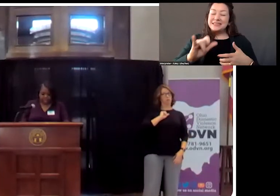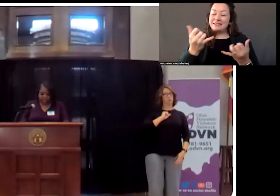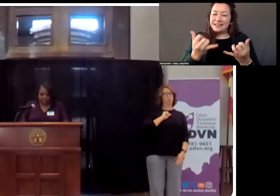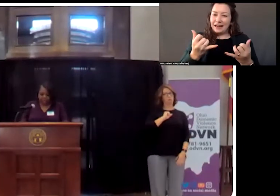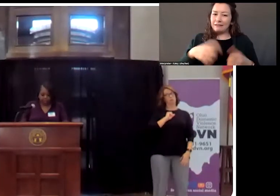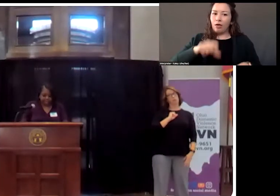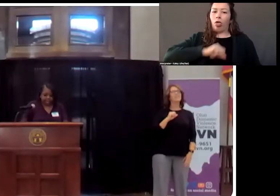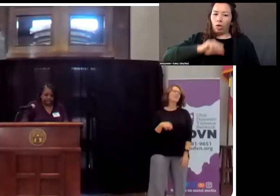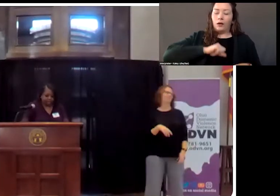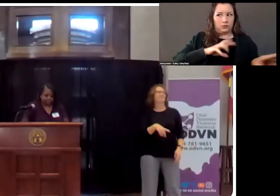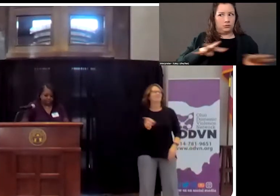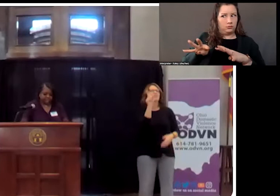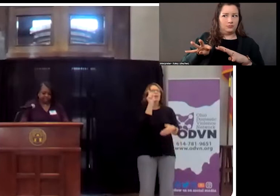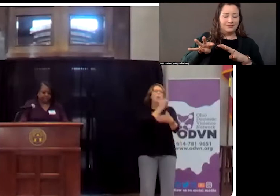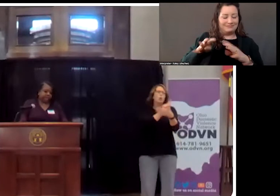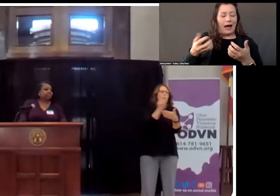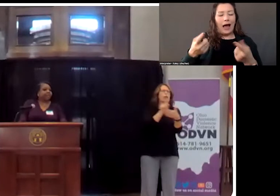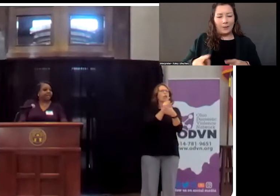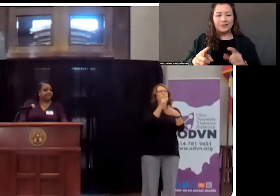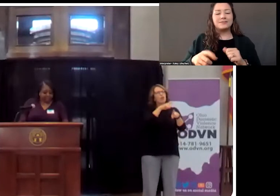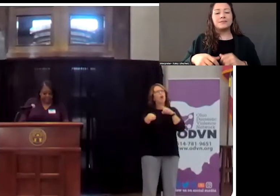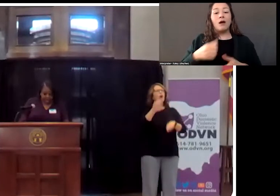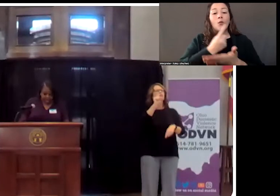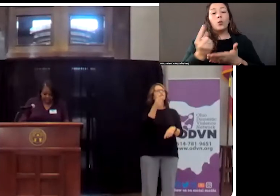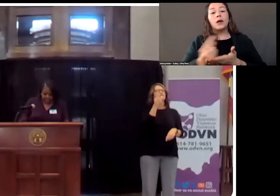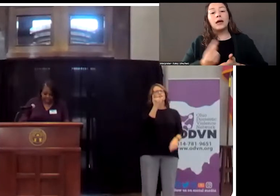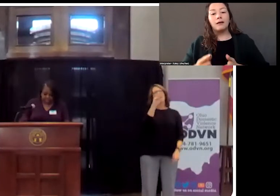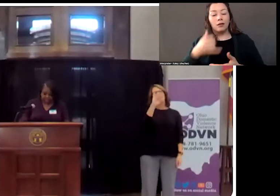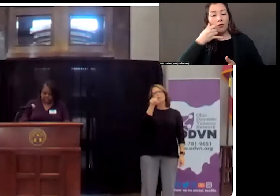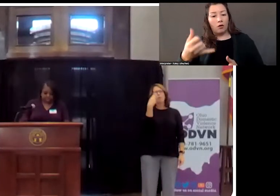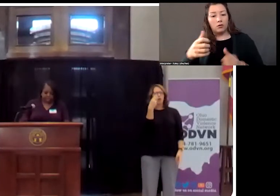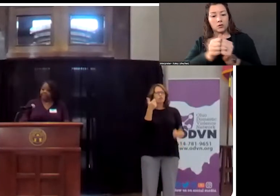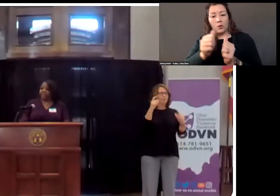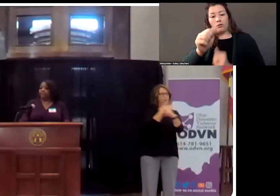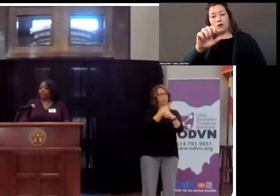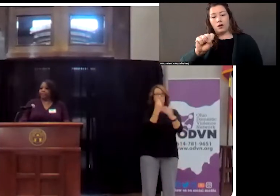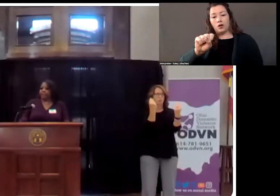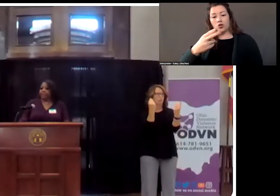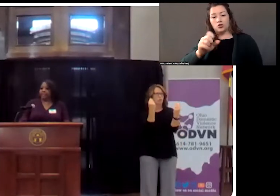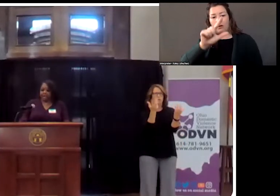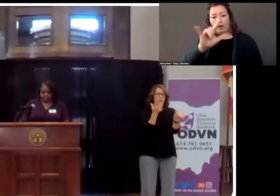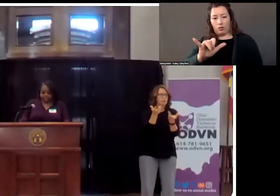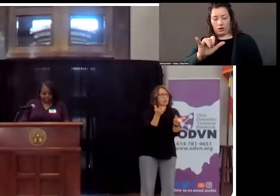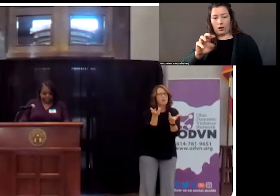we were on weekly calls with Shelley Marsh, trying to figure out what do we do and how do we do it?